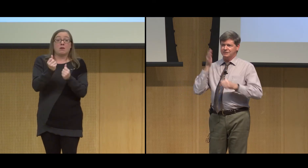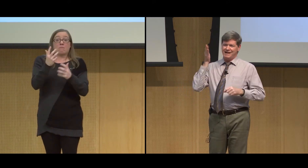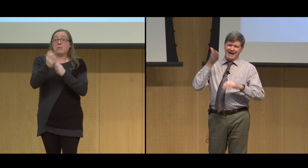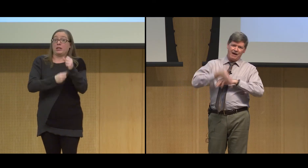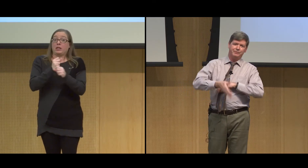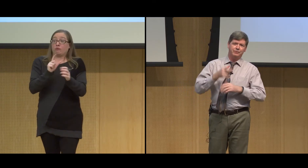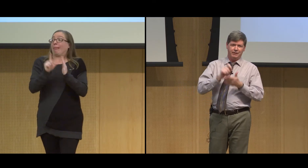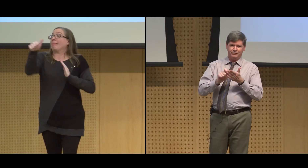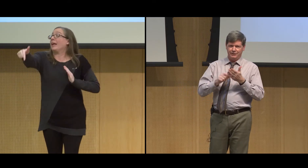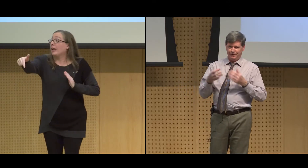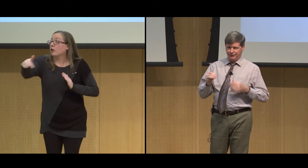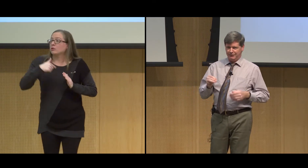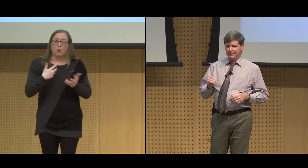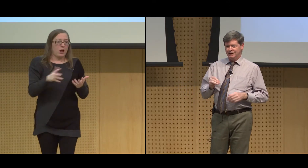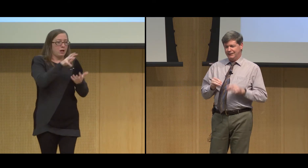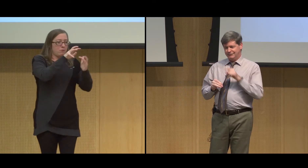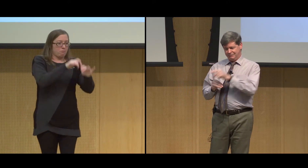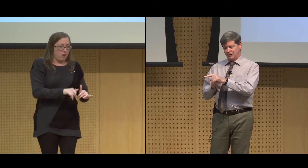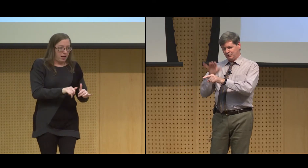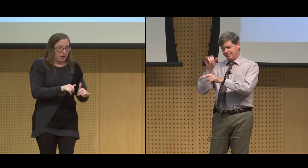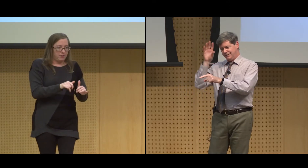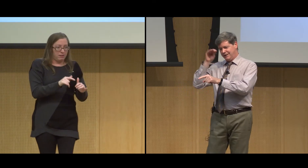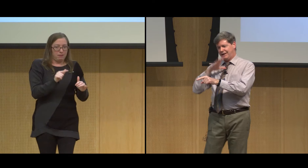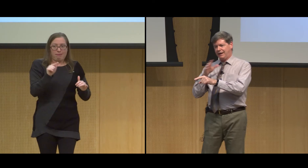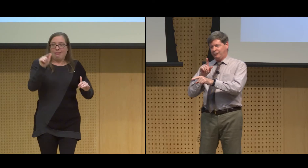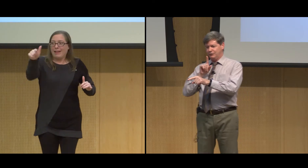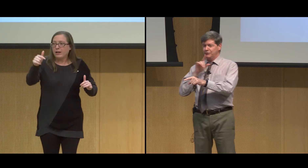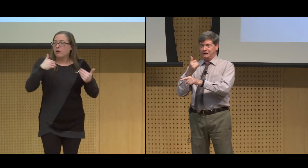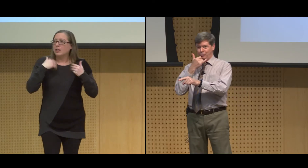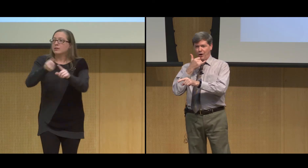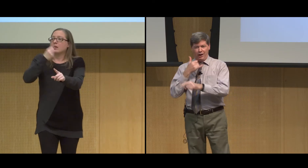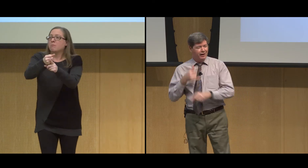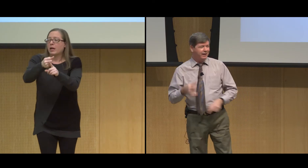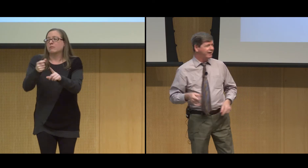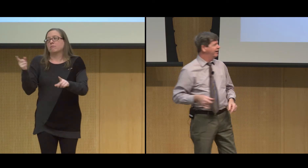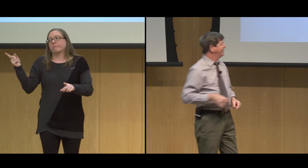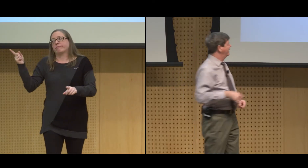after I've written them, and so that guy was really wrong. Heh.